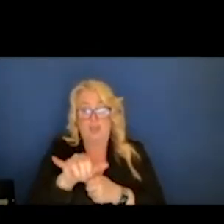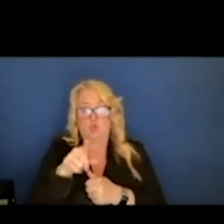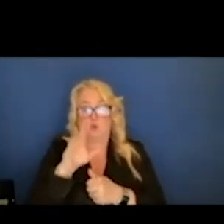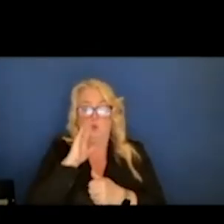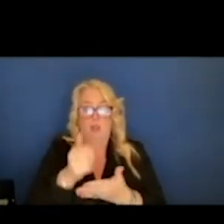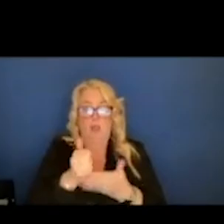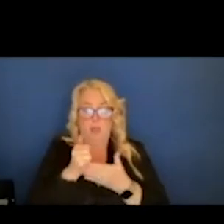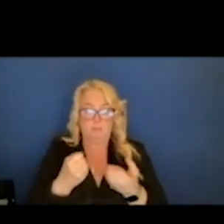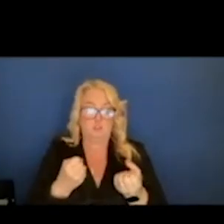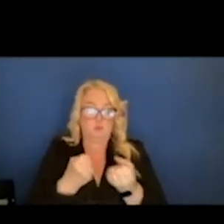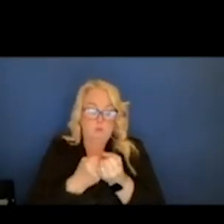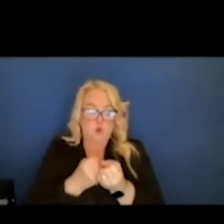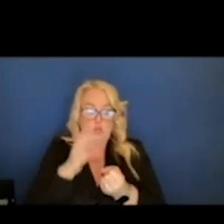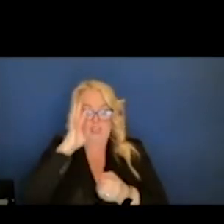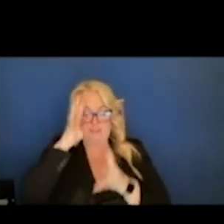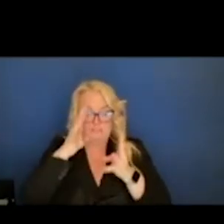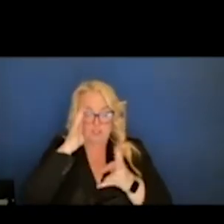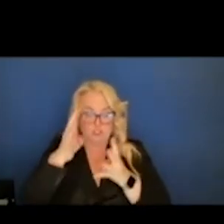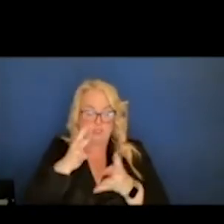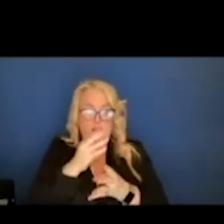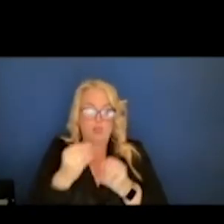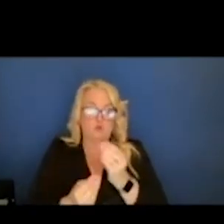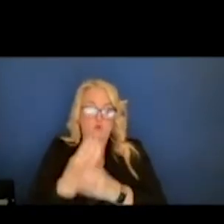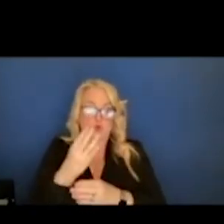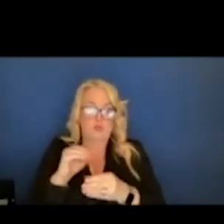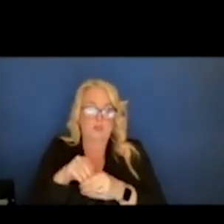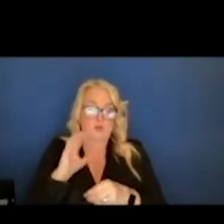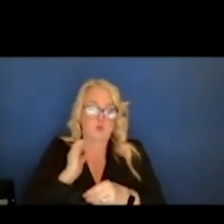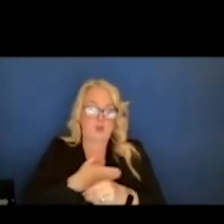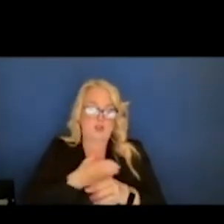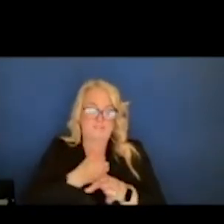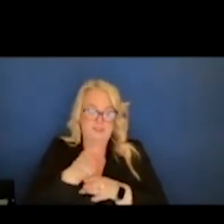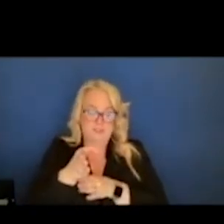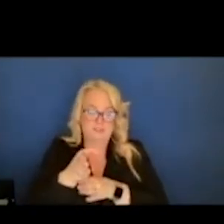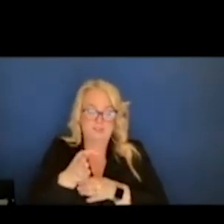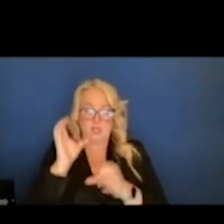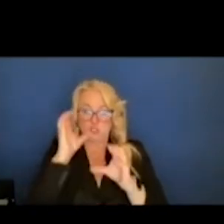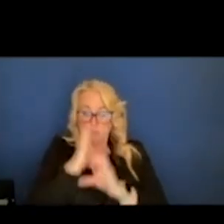you’re helping to support innovation and growth in our field. Keep exploring,